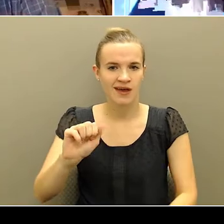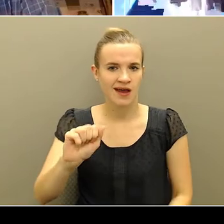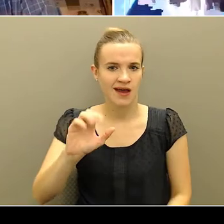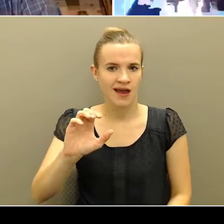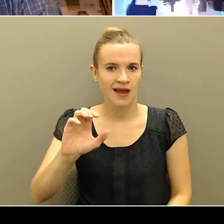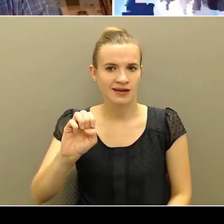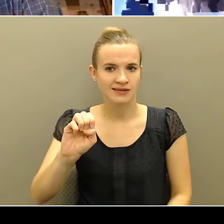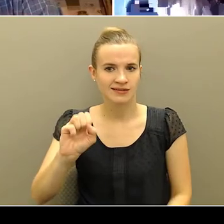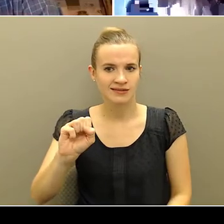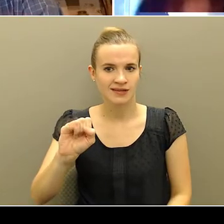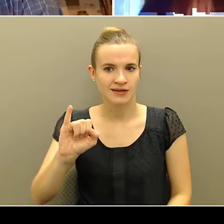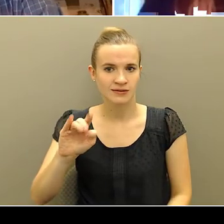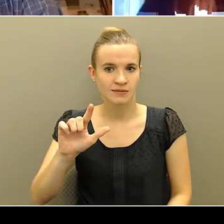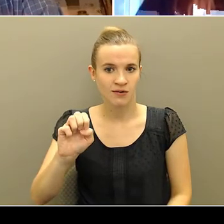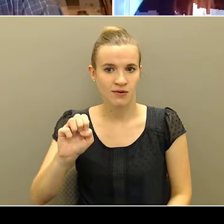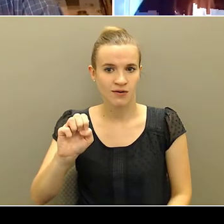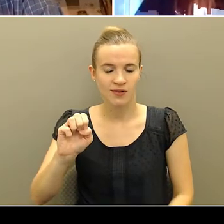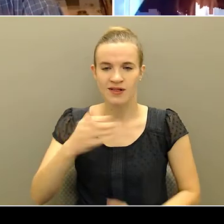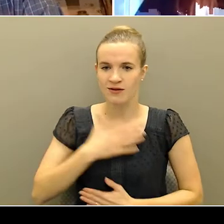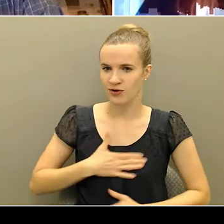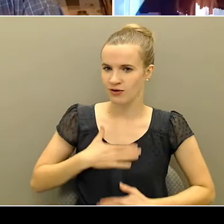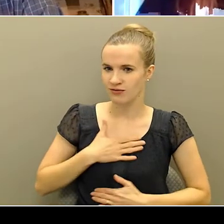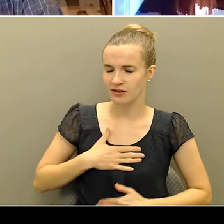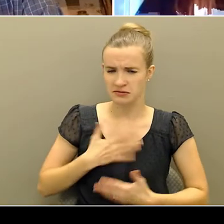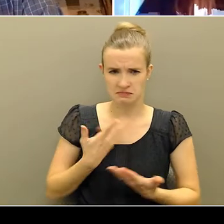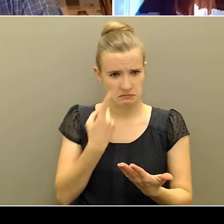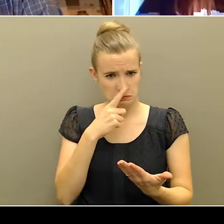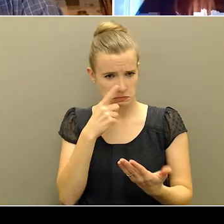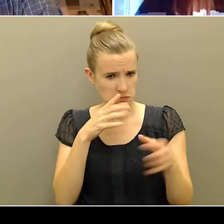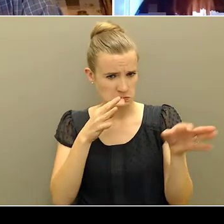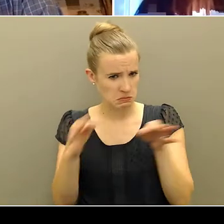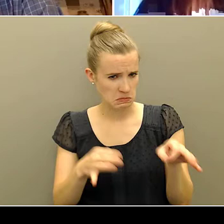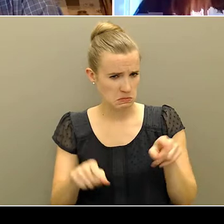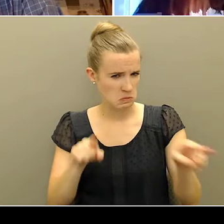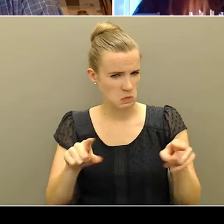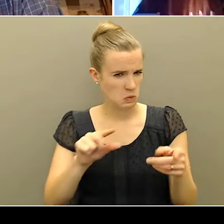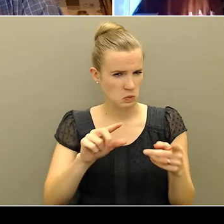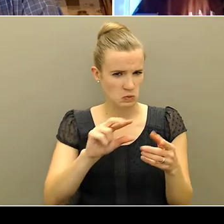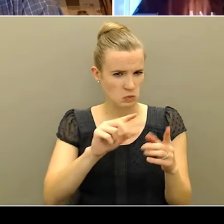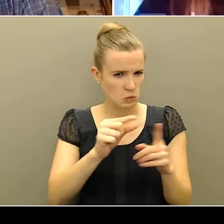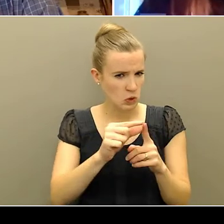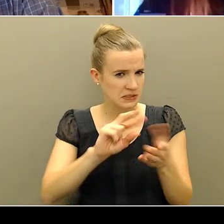that's used? Ashley: Yeah, the community I mean like for a while, accessible, accessibility